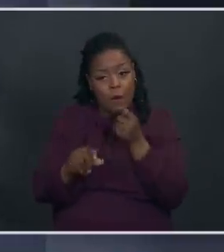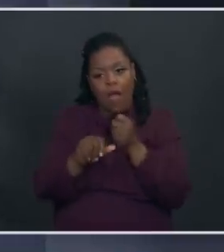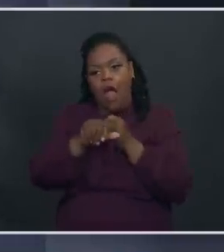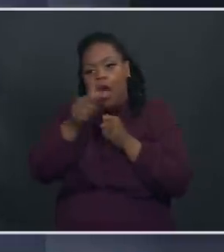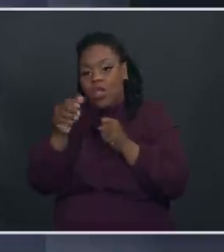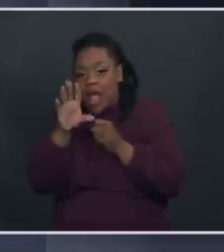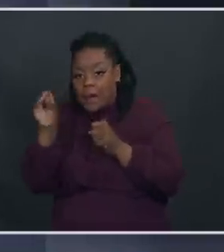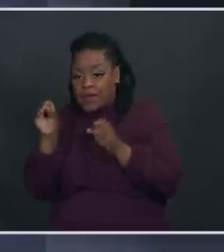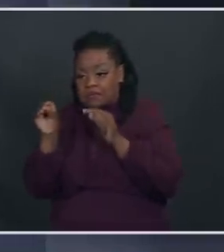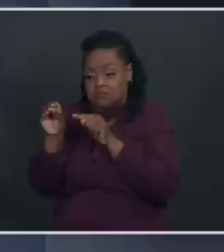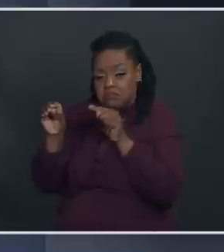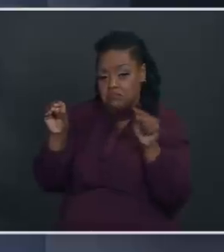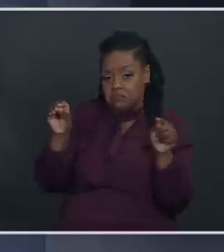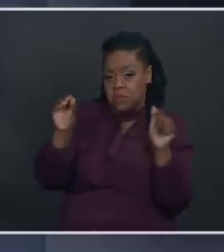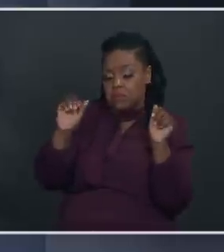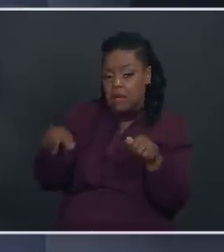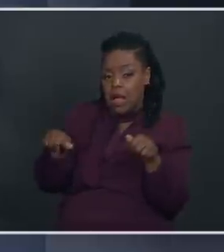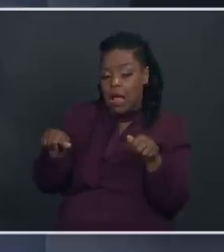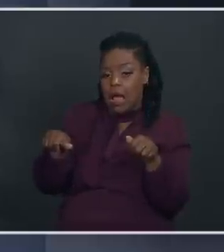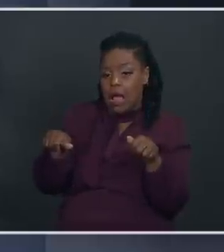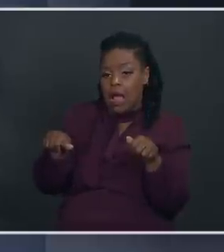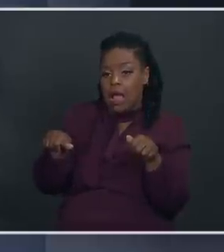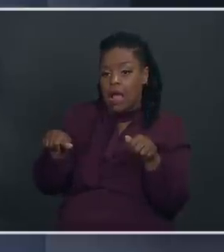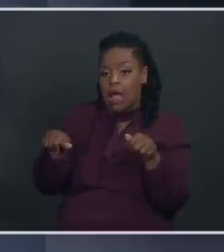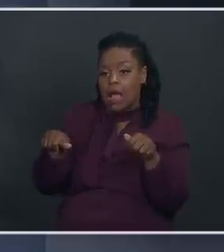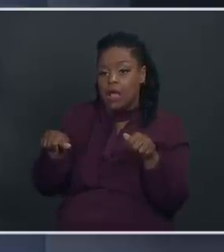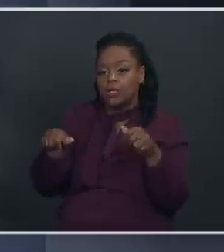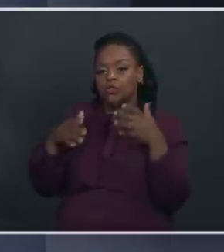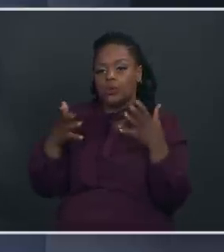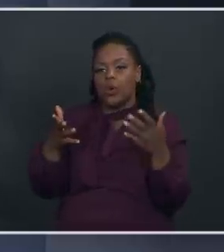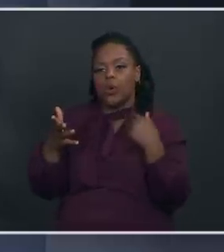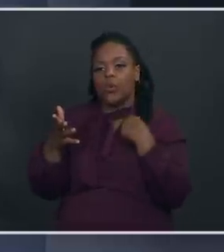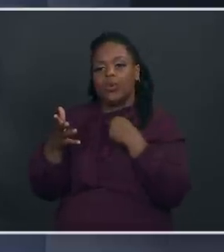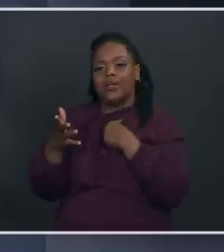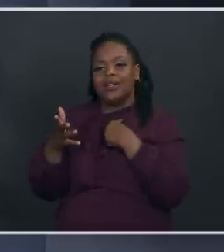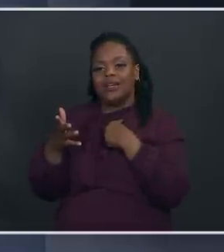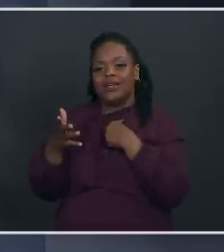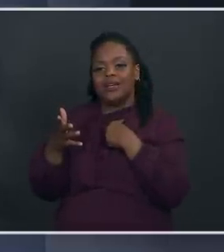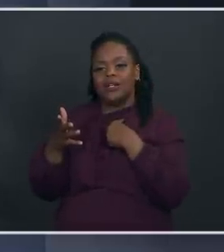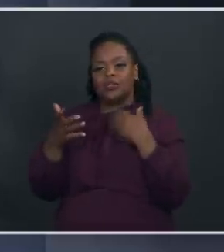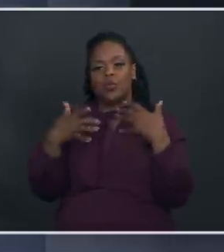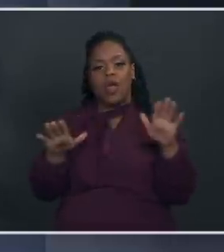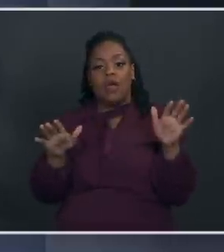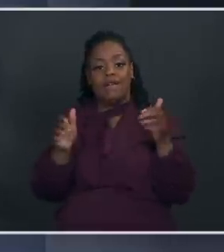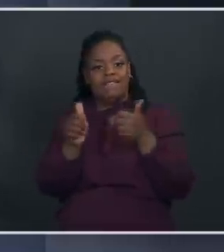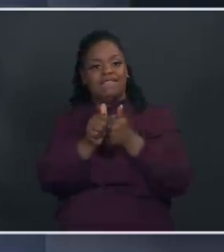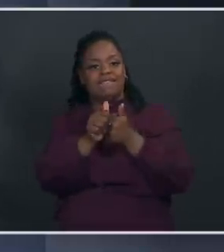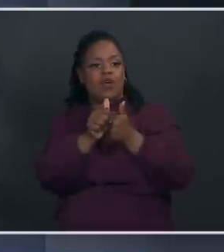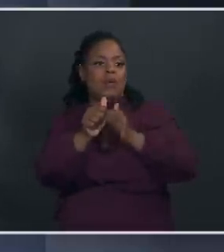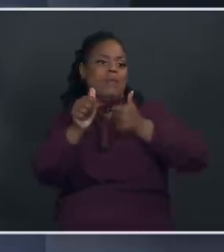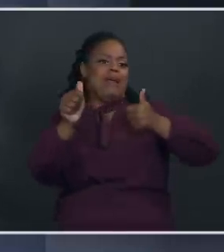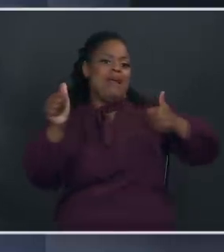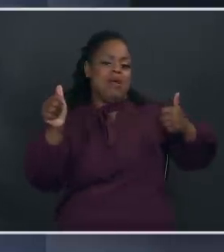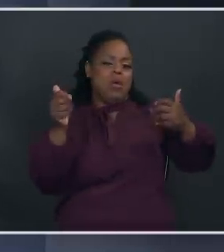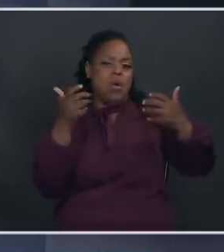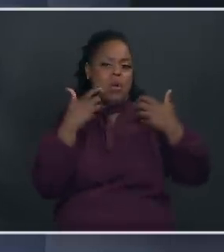And we don't want to get our -- get behind the pace of -- and start from scratch, I should say, and ensuring that they're ready to do that.